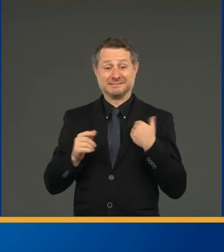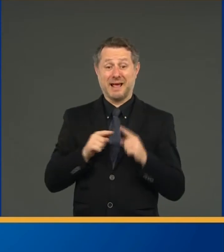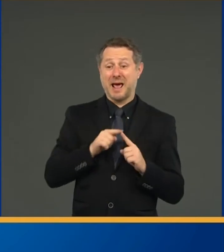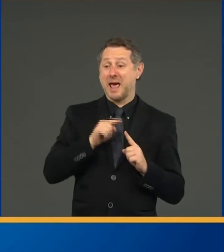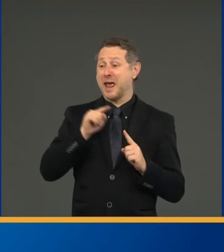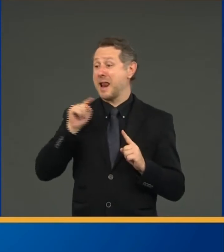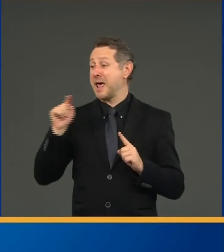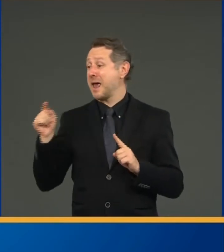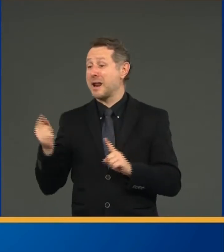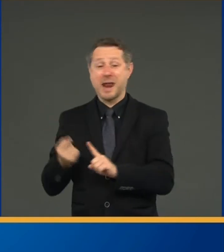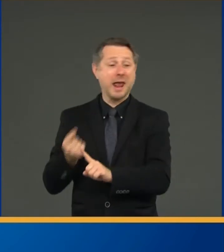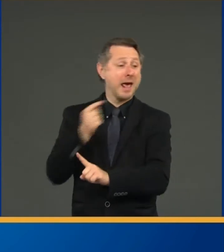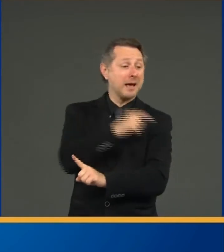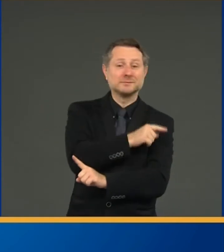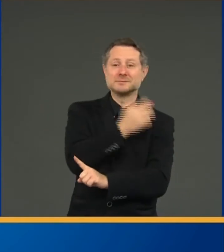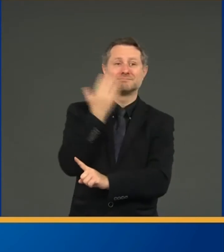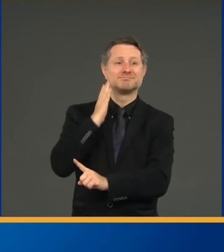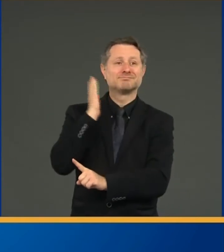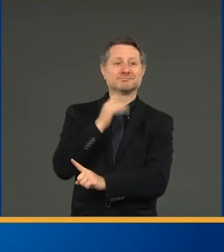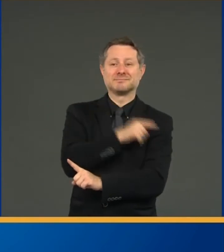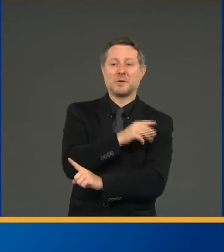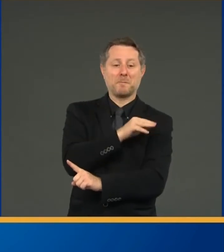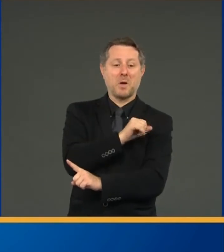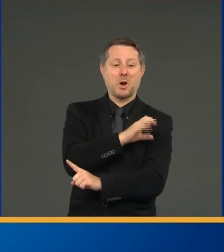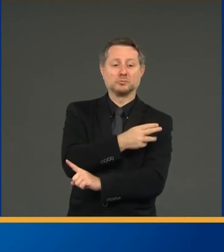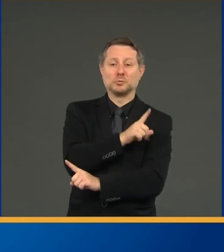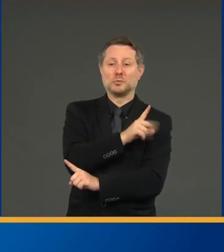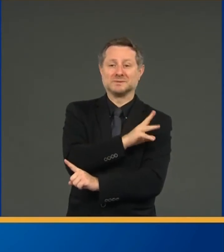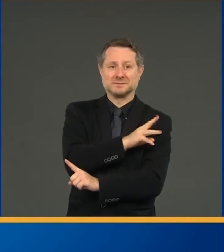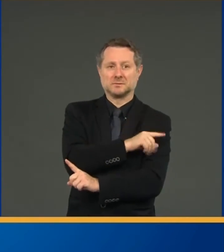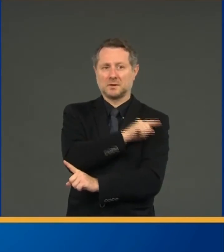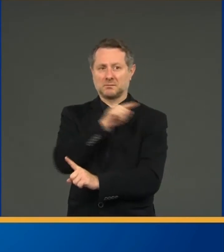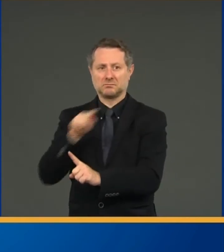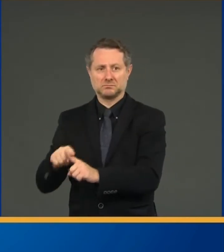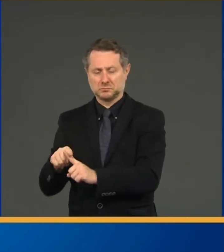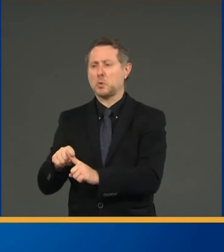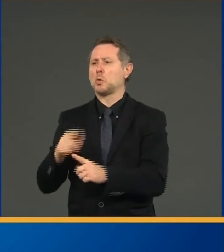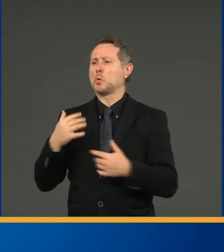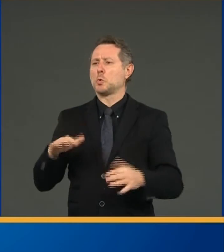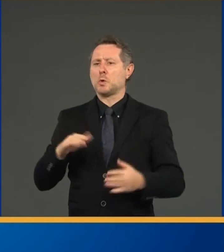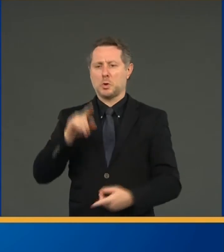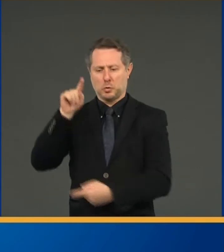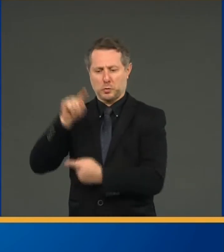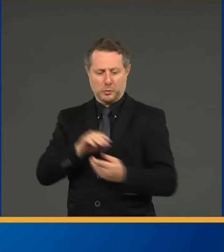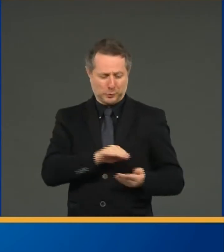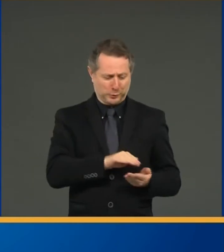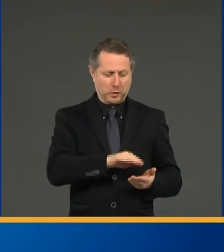AND IF YOU LOOK AT WHERE WE ARE, WE HAVE DONE A PHENOMENAL JOB IN